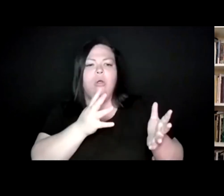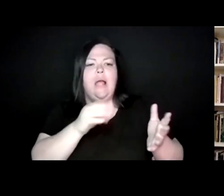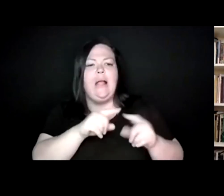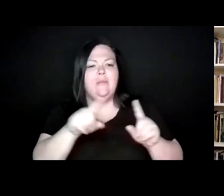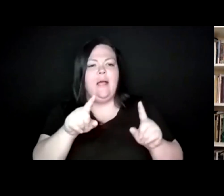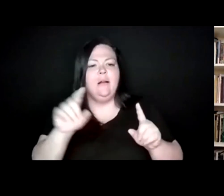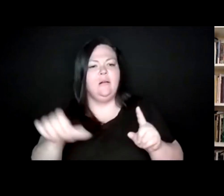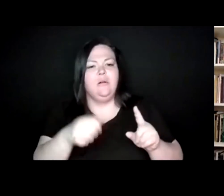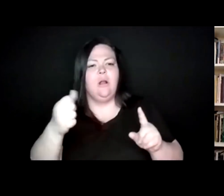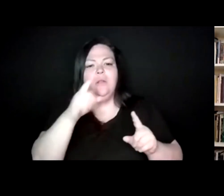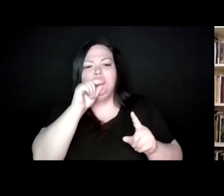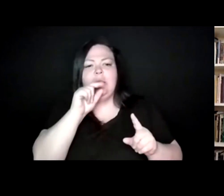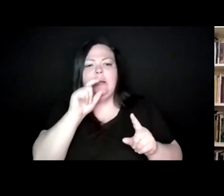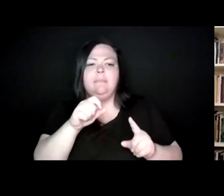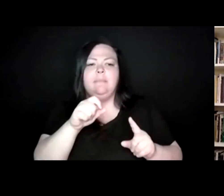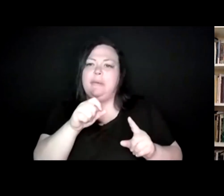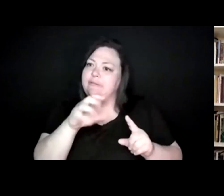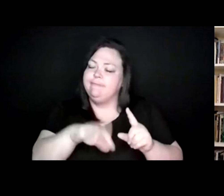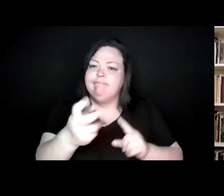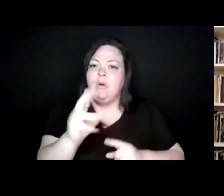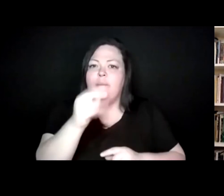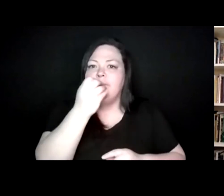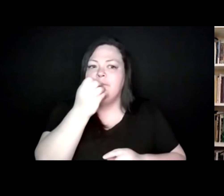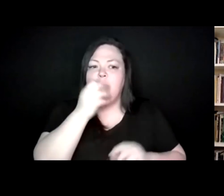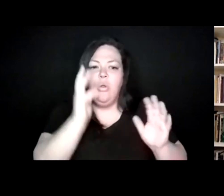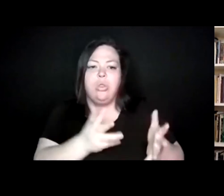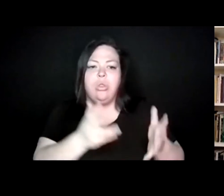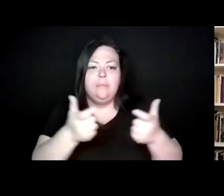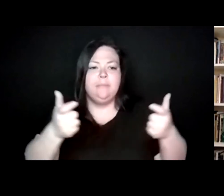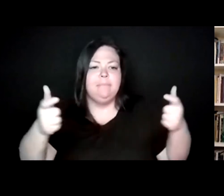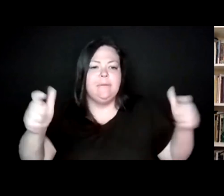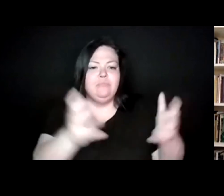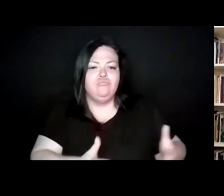must fend for itself, abandoned/ in a giant mound. See, the slant/